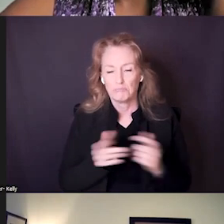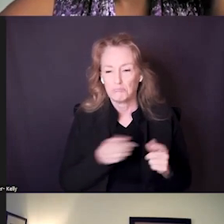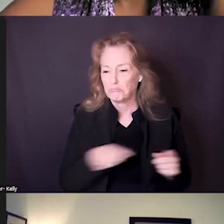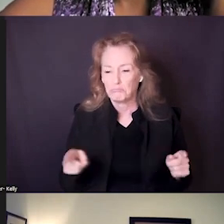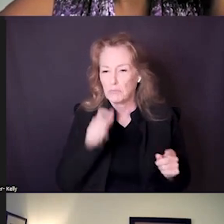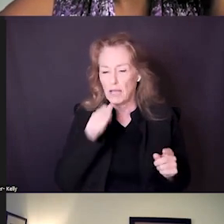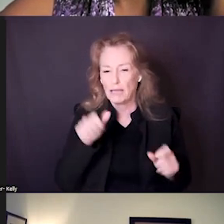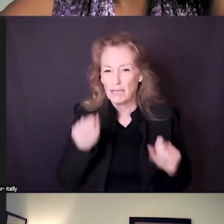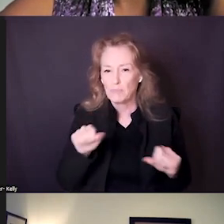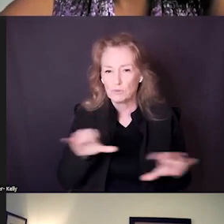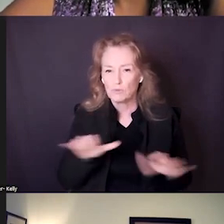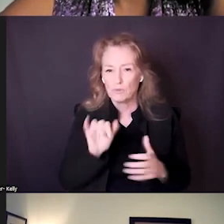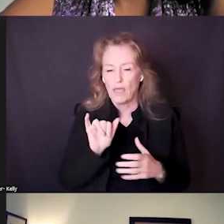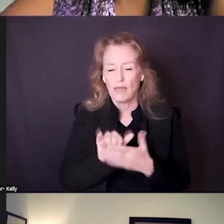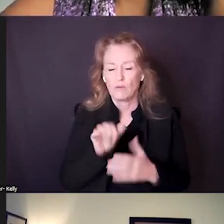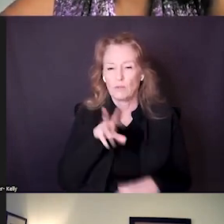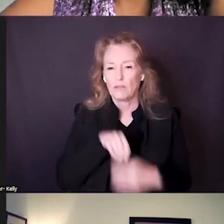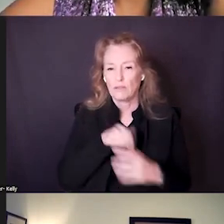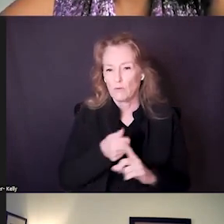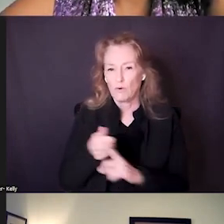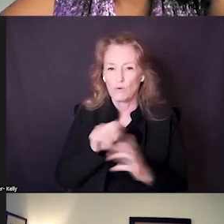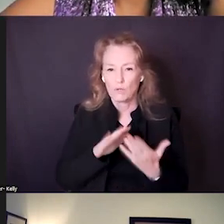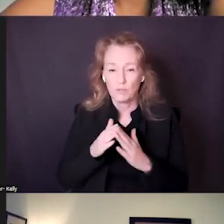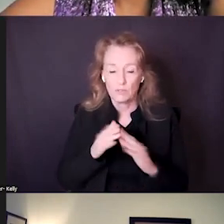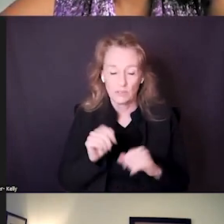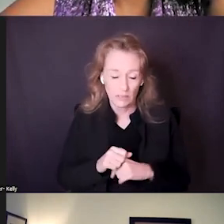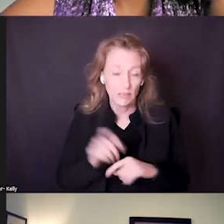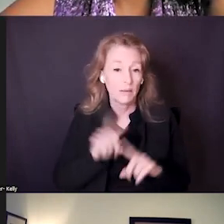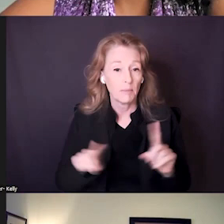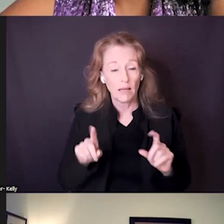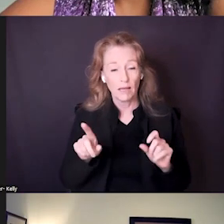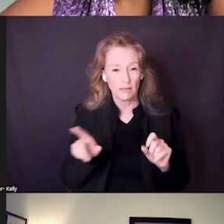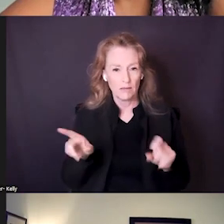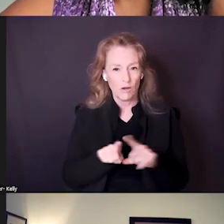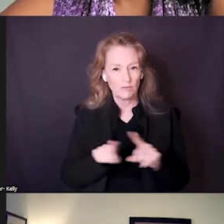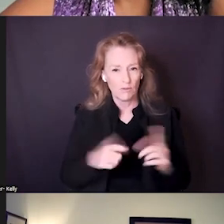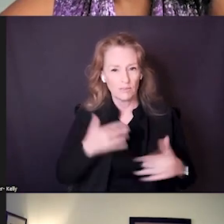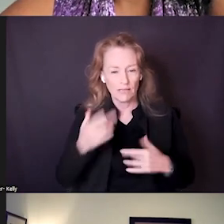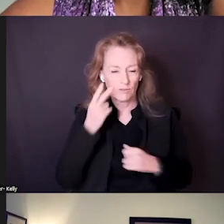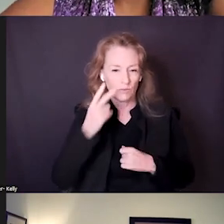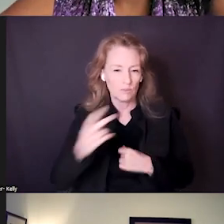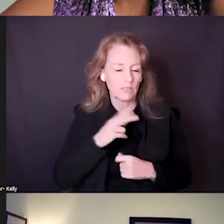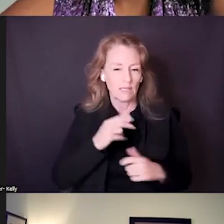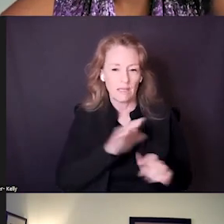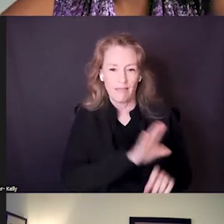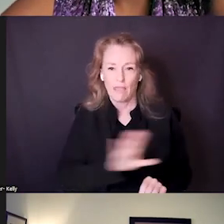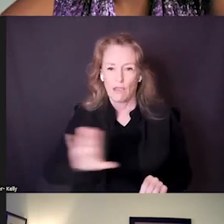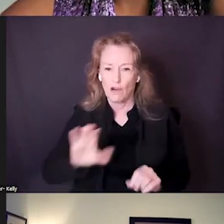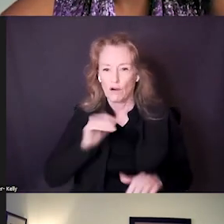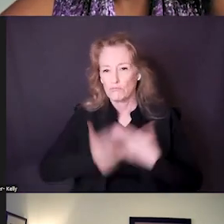I AM ALSO JUST EXCITED TO SEE THE PROGRESS OF THE TEAMS THAT WE FOLLOWED UP WITH AND JUST HOW MUCH WORK THEY HAVE DONE THUS FAR.